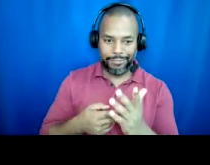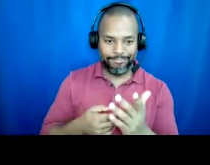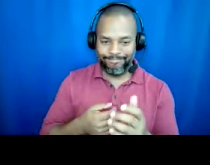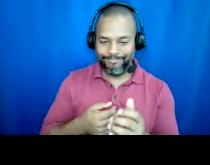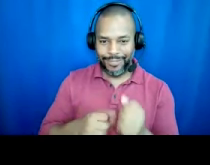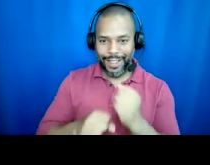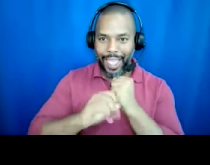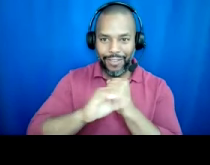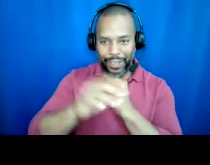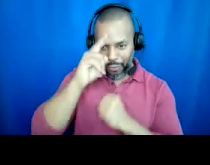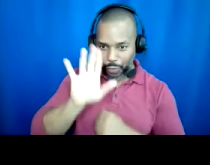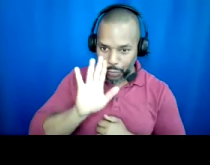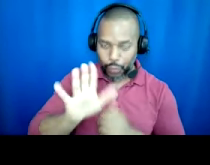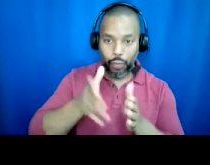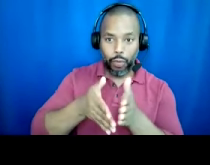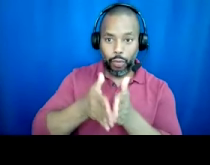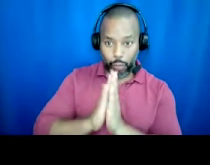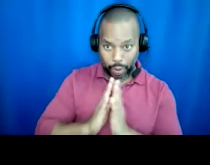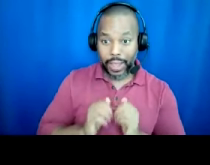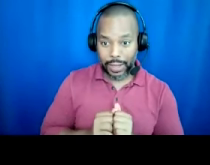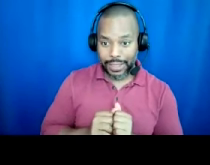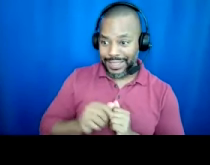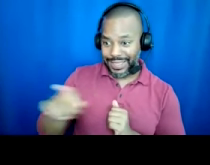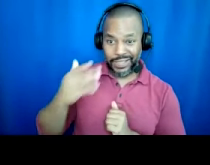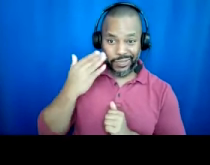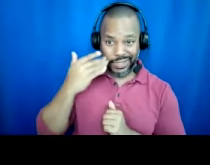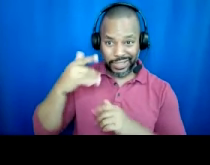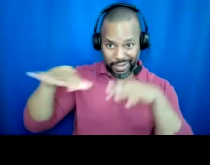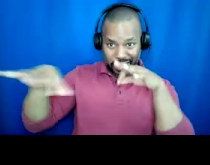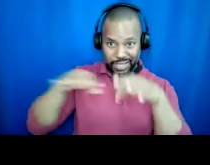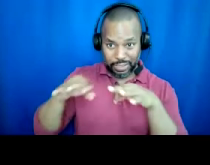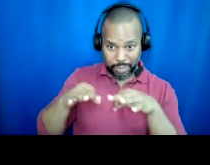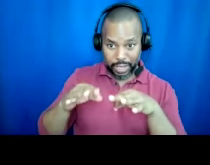As Lisa just walked through with this memo to complement the other form.